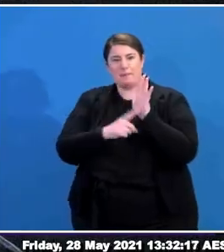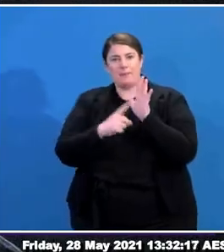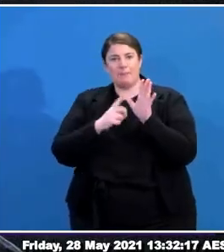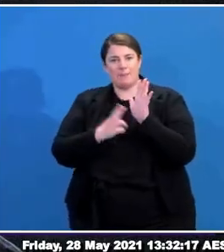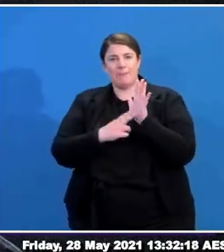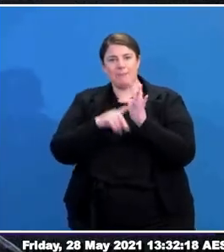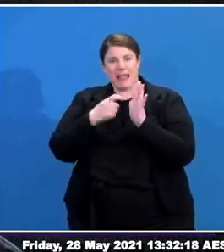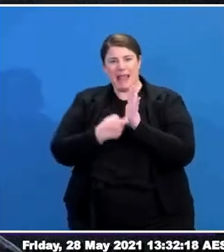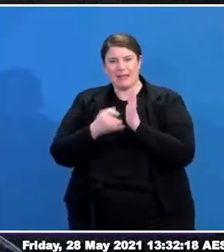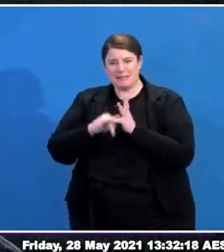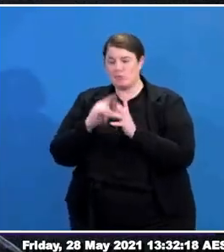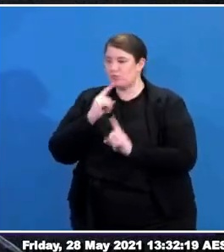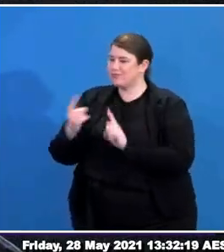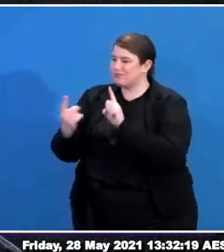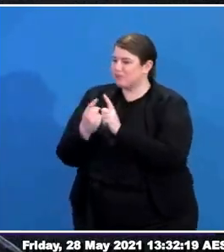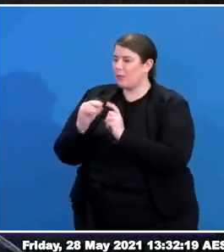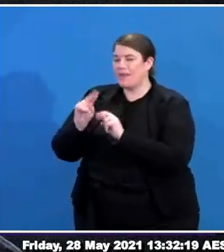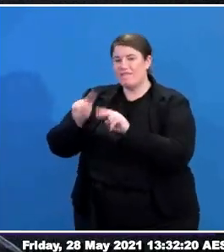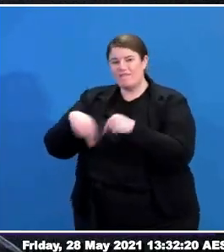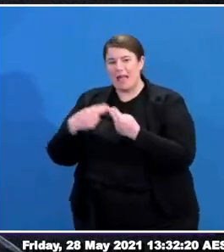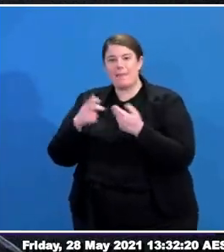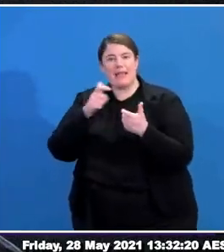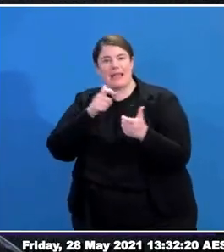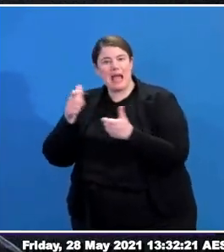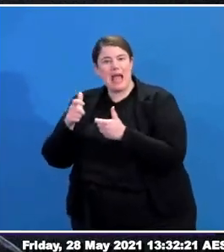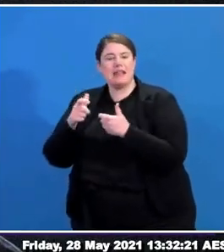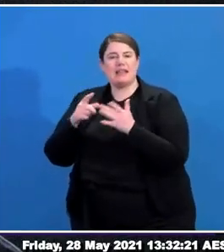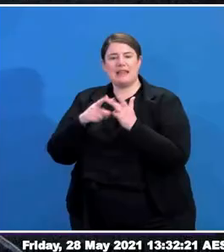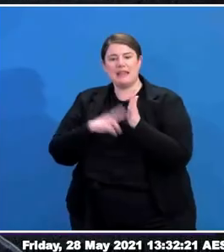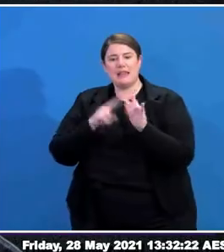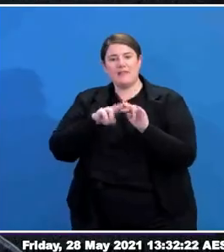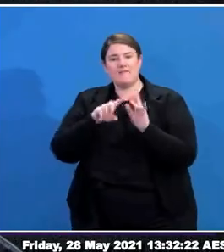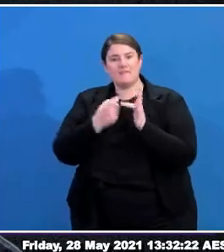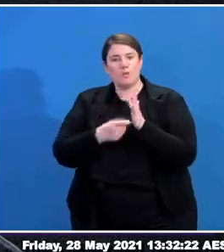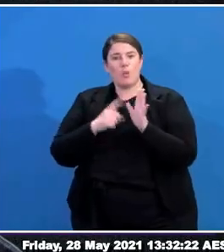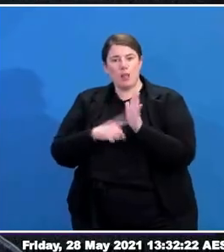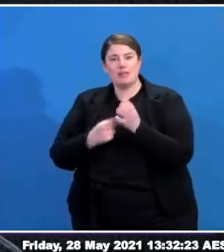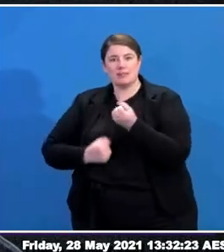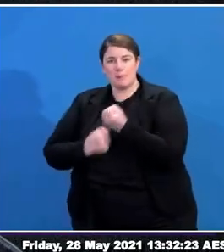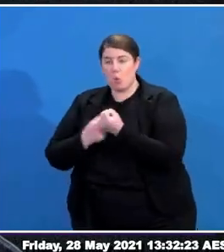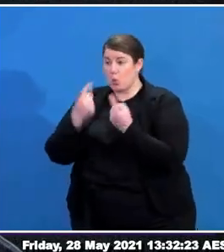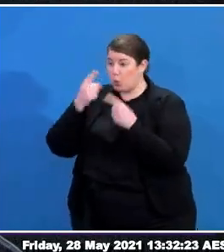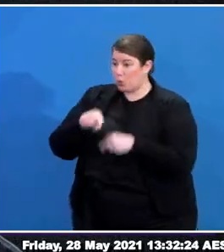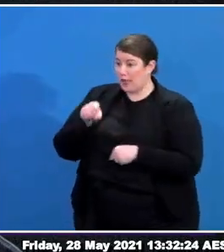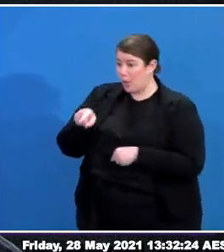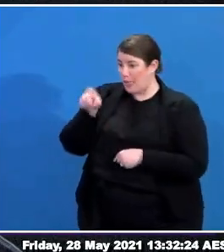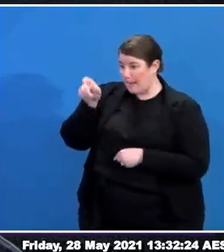informal supports, their nominee, guardians, to identify the reasonable and necessary supports that they require.